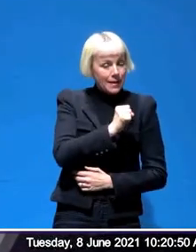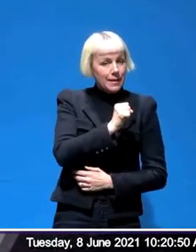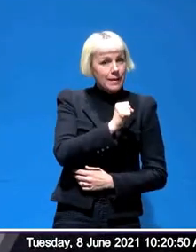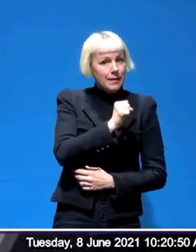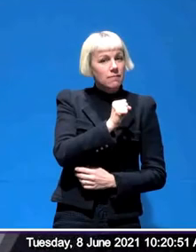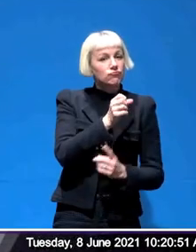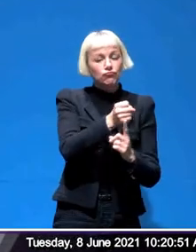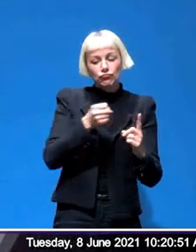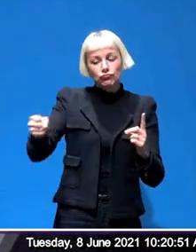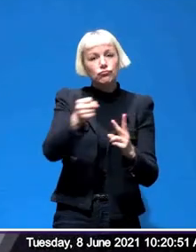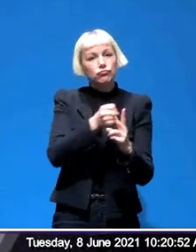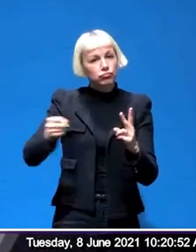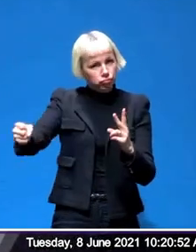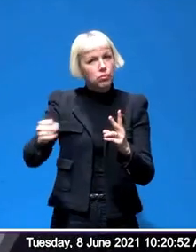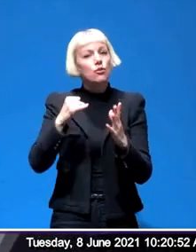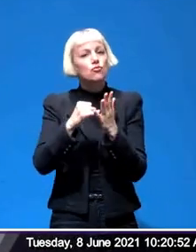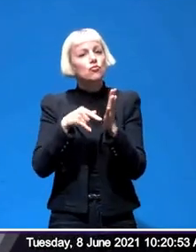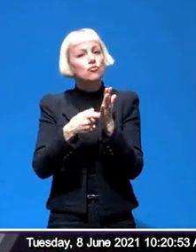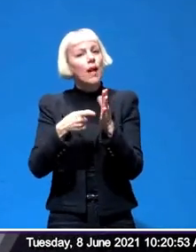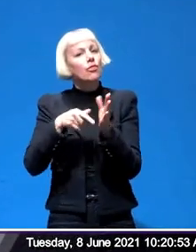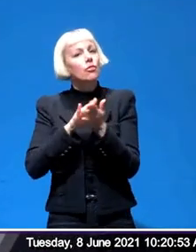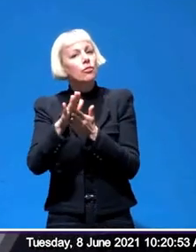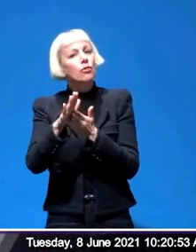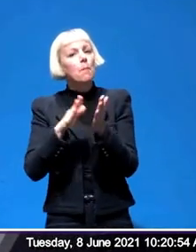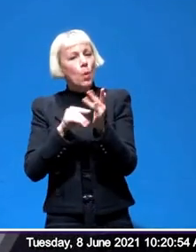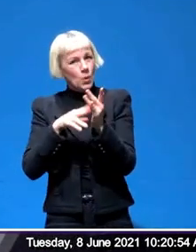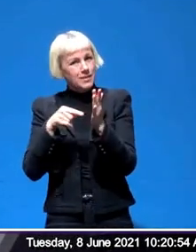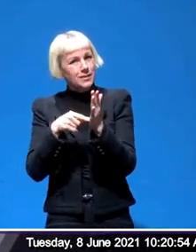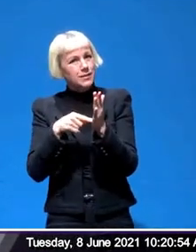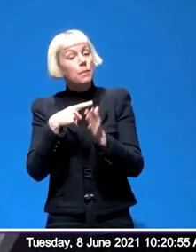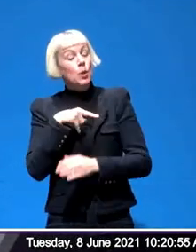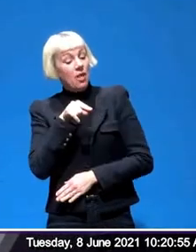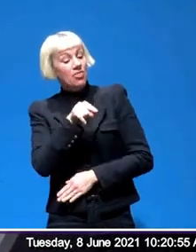to an empty villa as the Hayward Avenue property required extensive work.